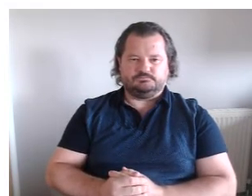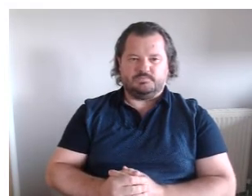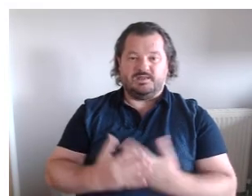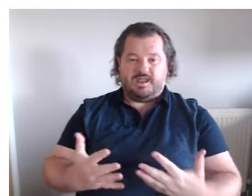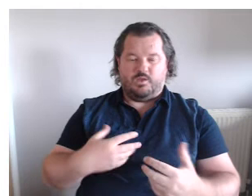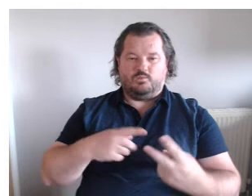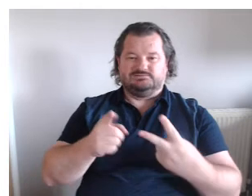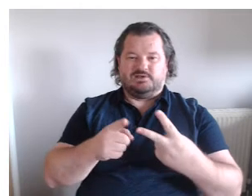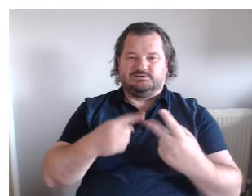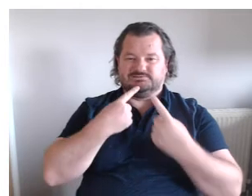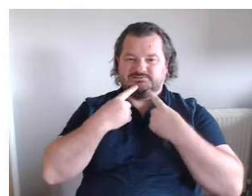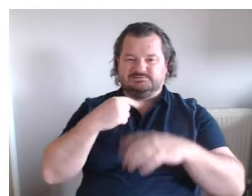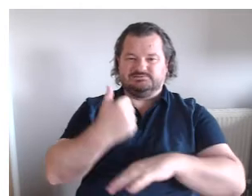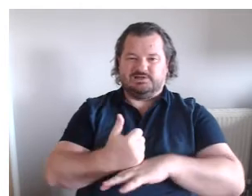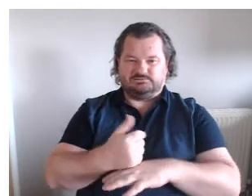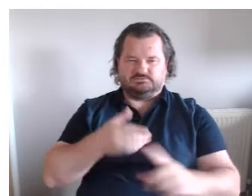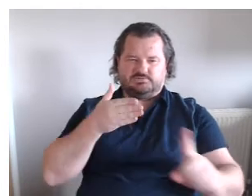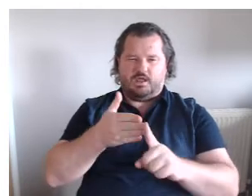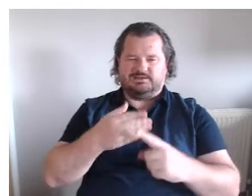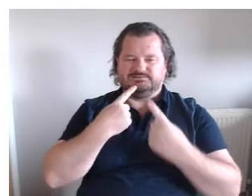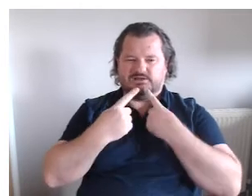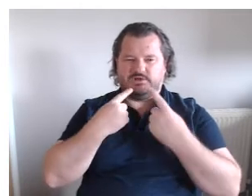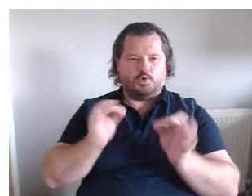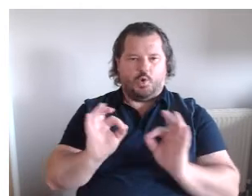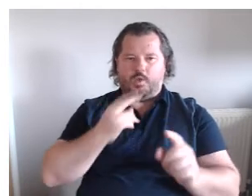We now have a second dataset, the target data, without any labels.